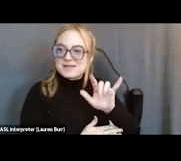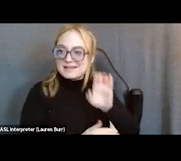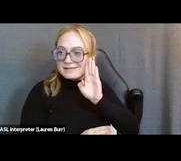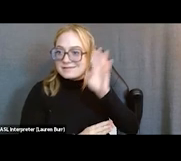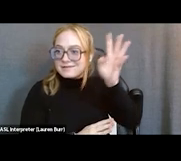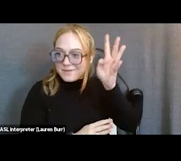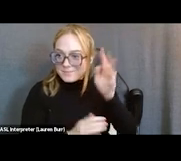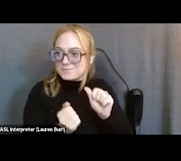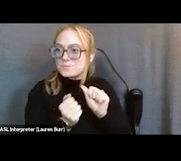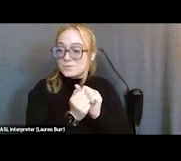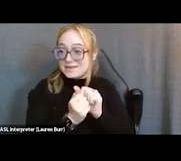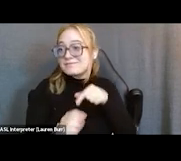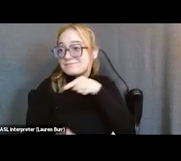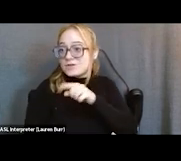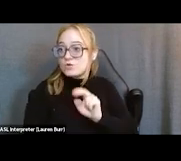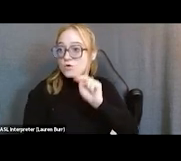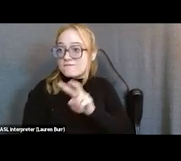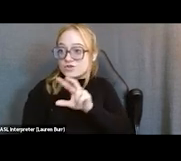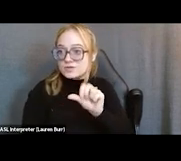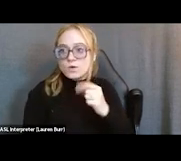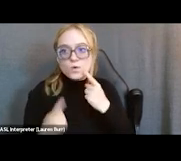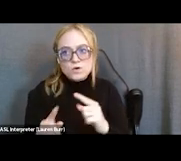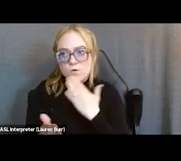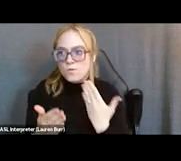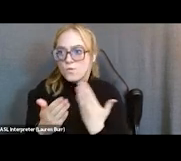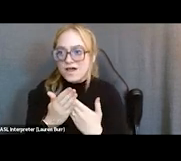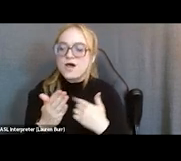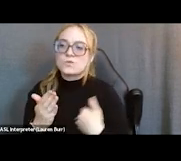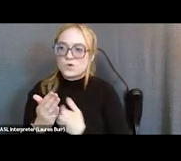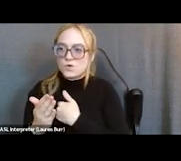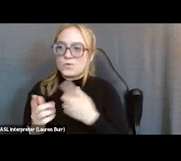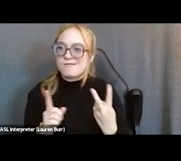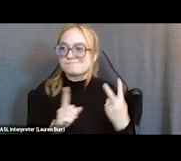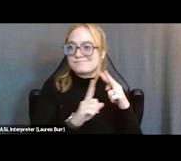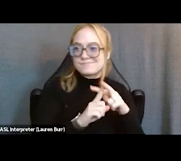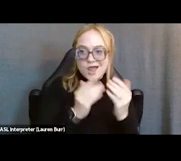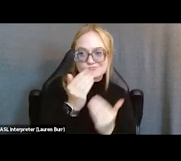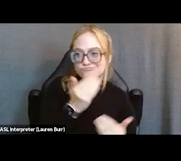that was working really well for us that we expanded to the rest of our state. And so Virginia's a little weird,